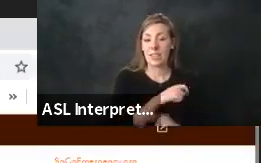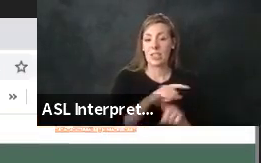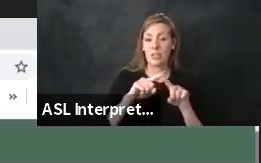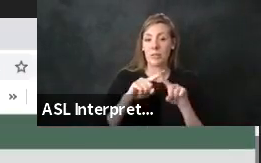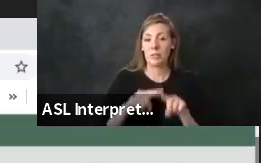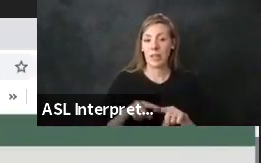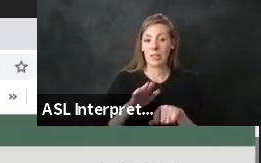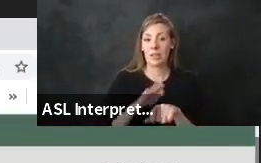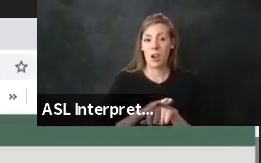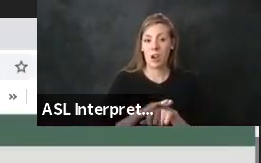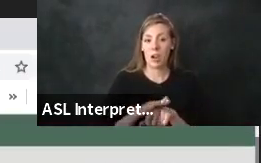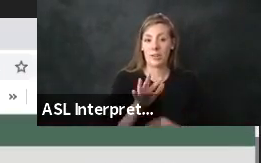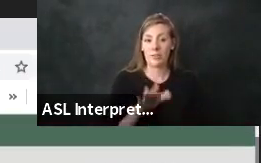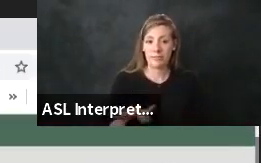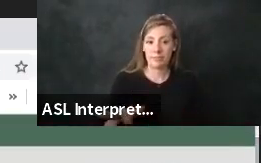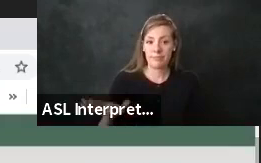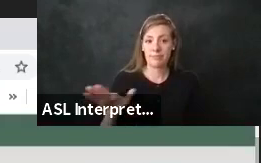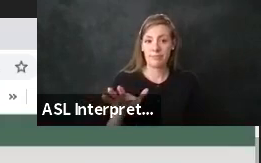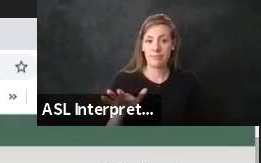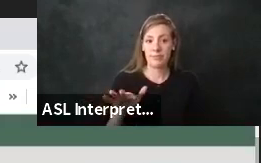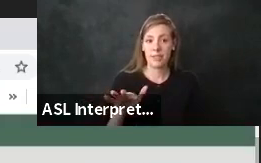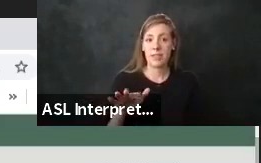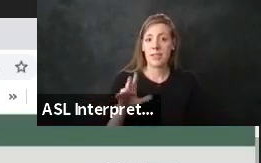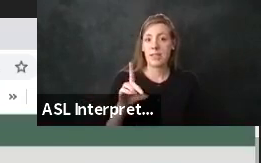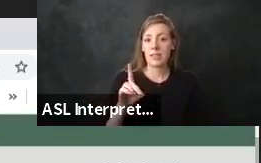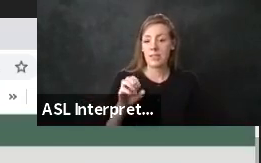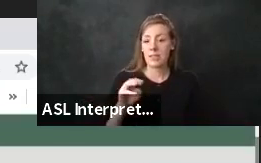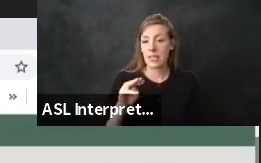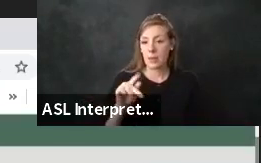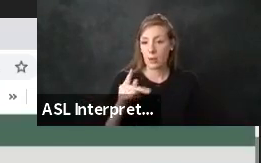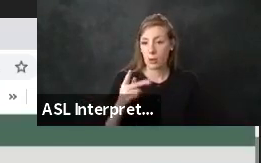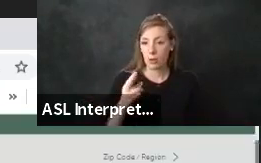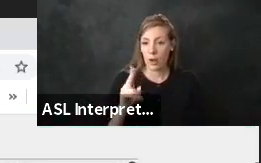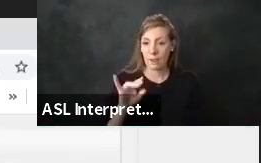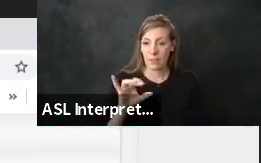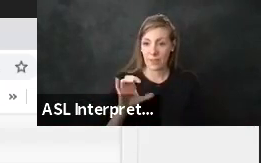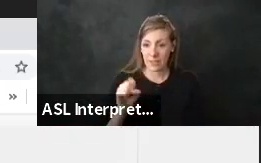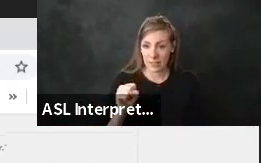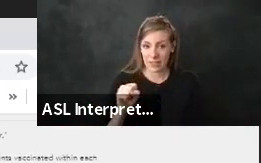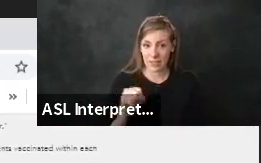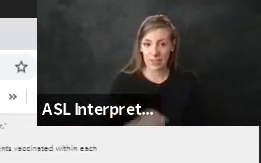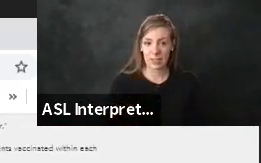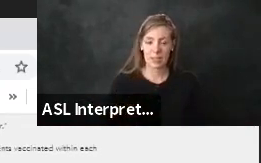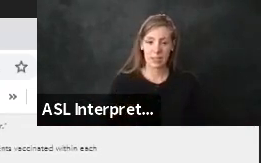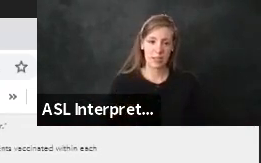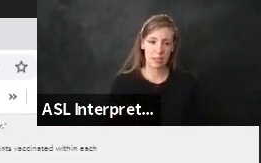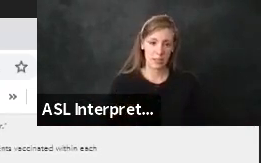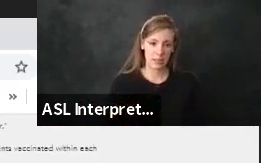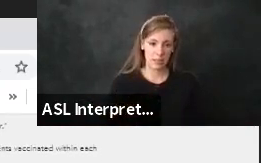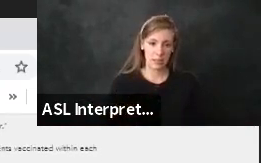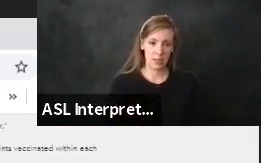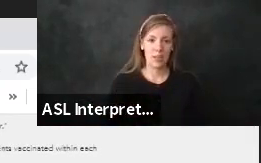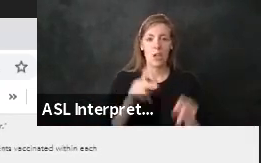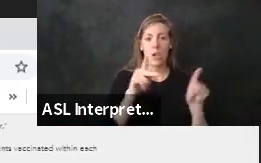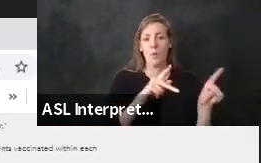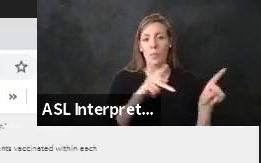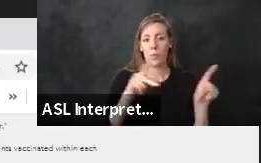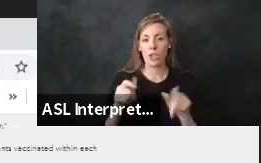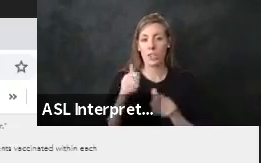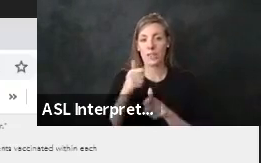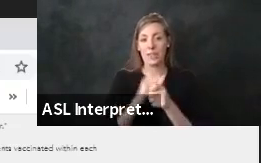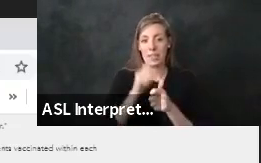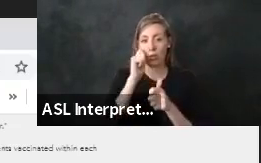status by looking at proportion of each racial ethnic group,